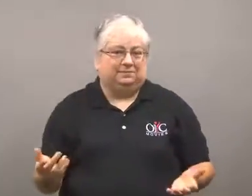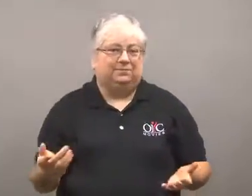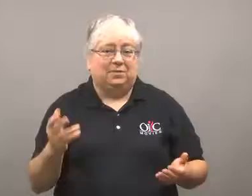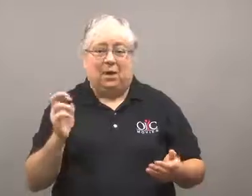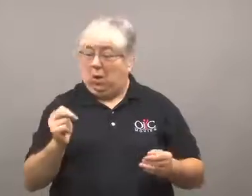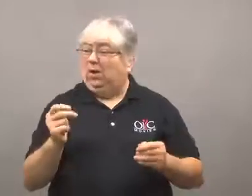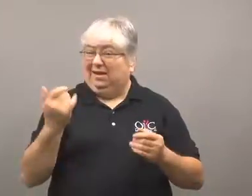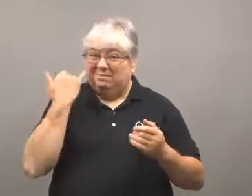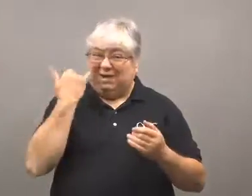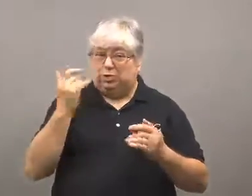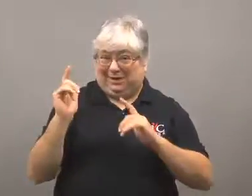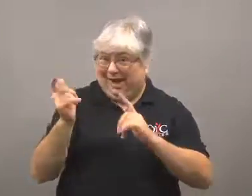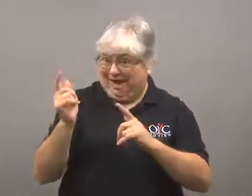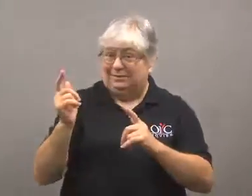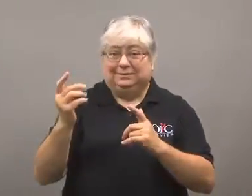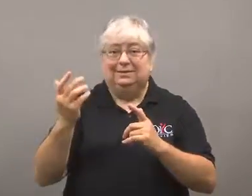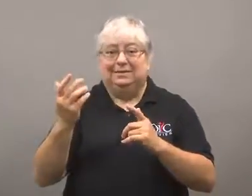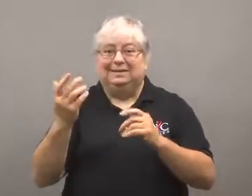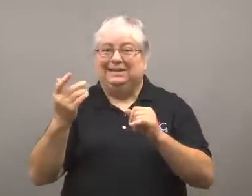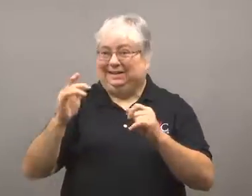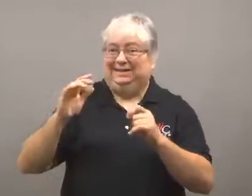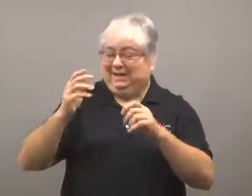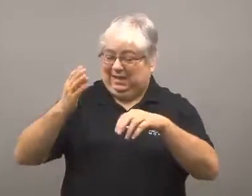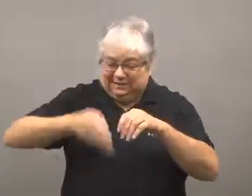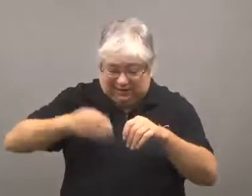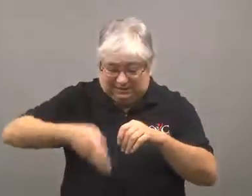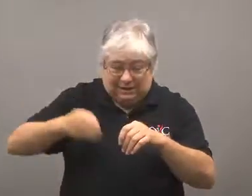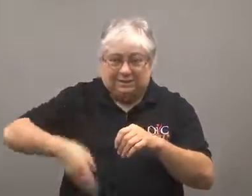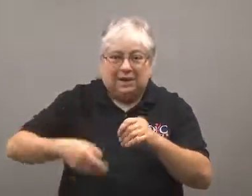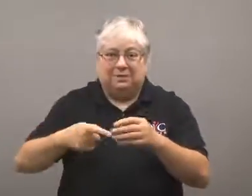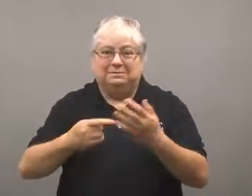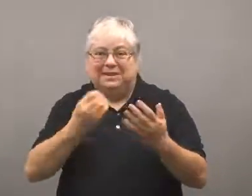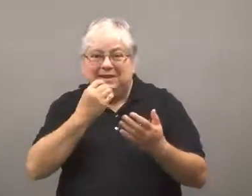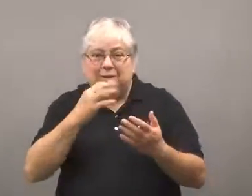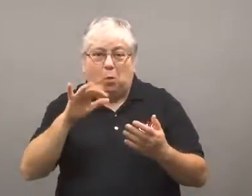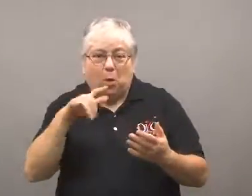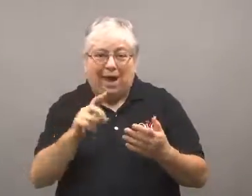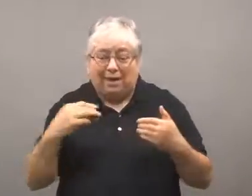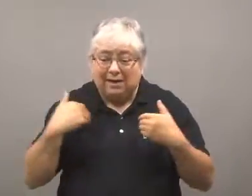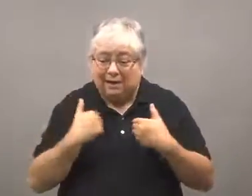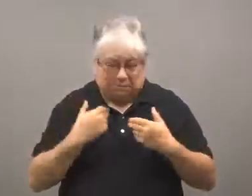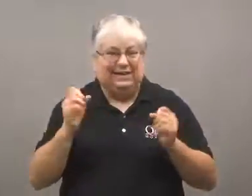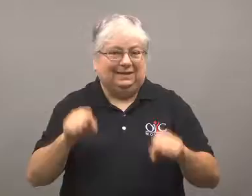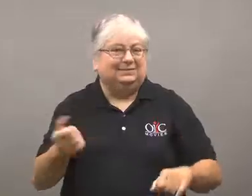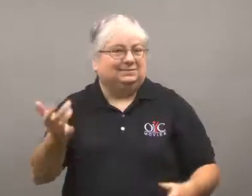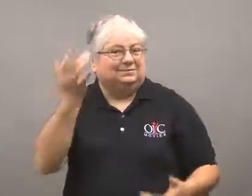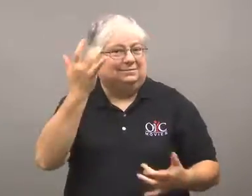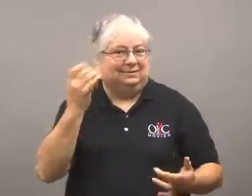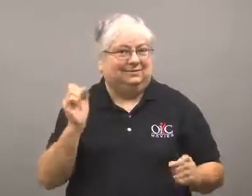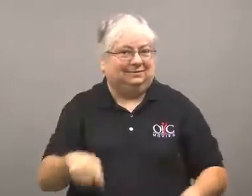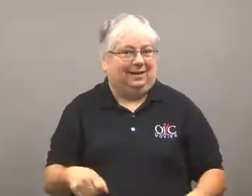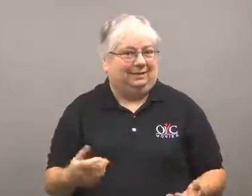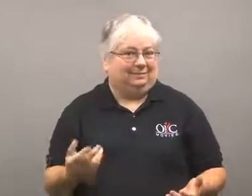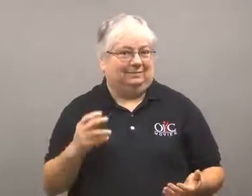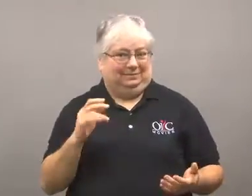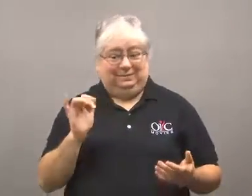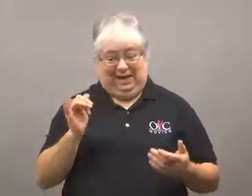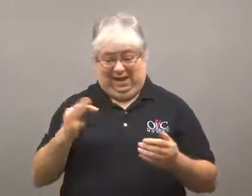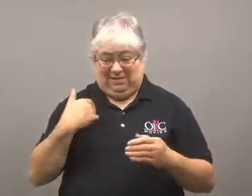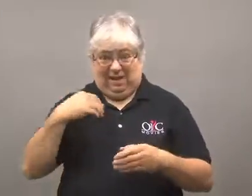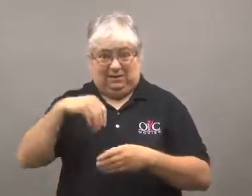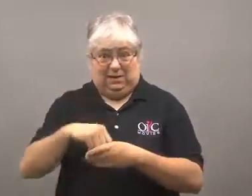When hunting and butchering wild animals, infection can occur.